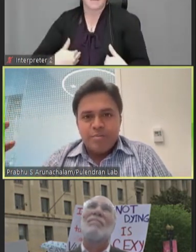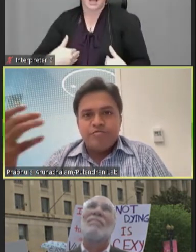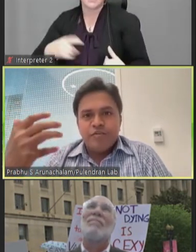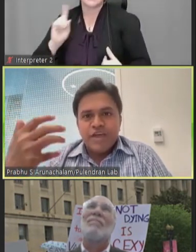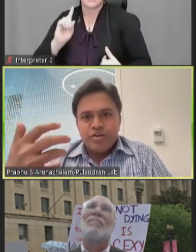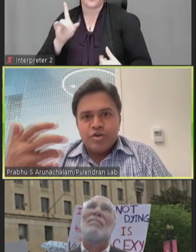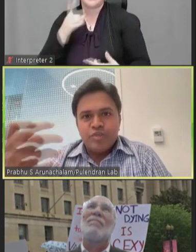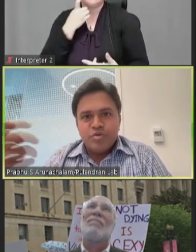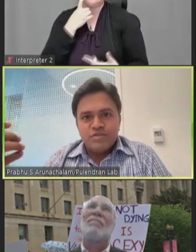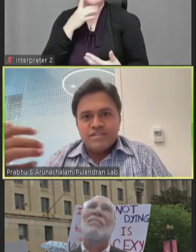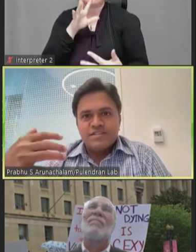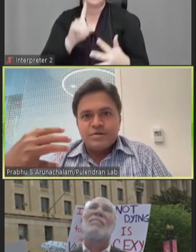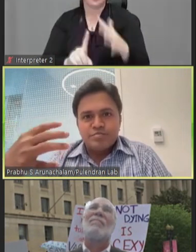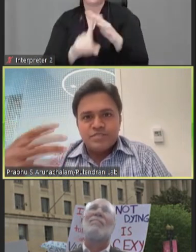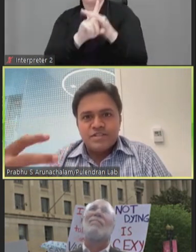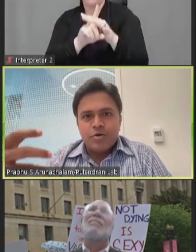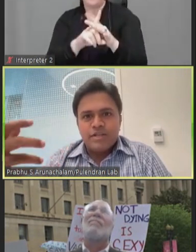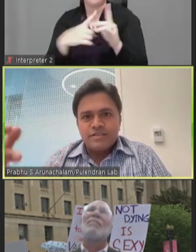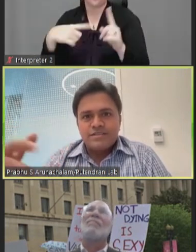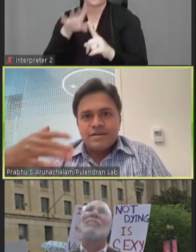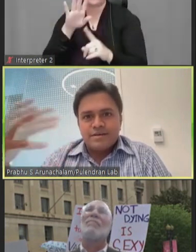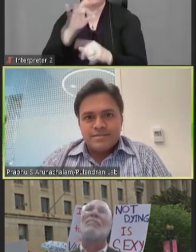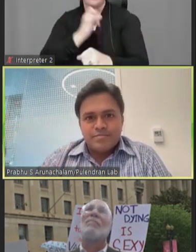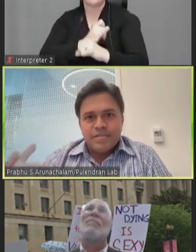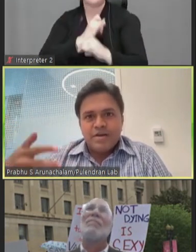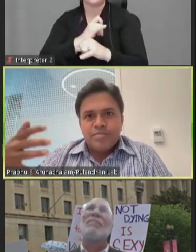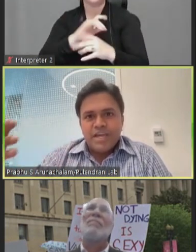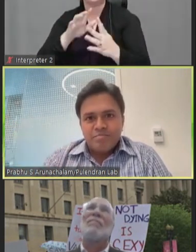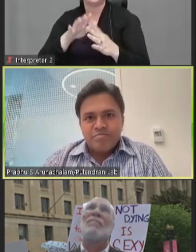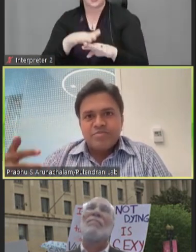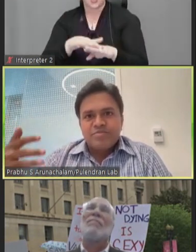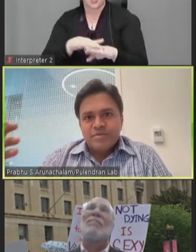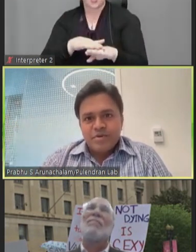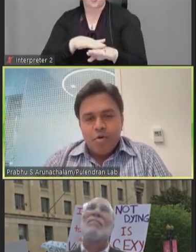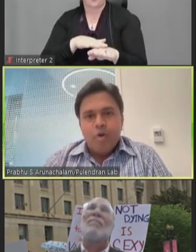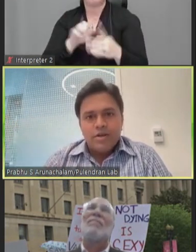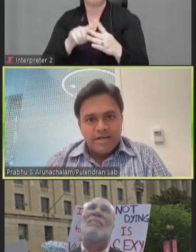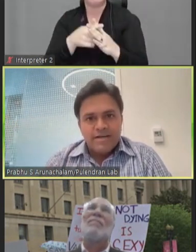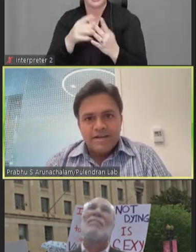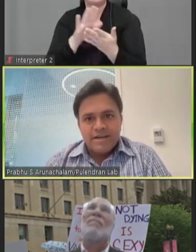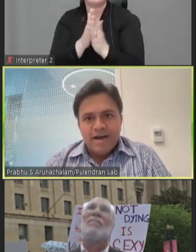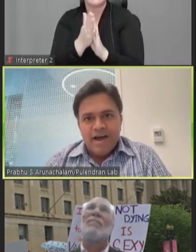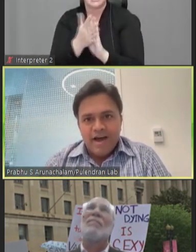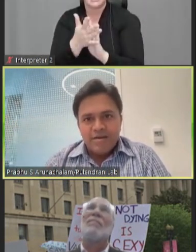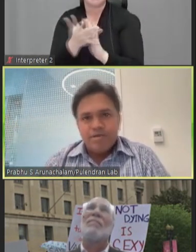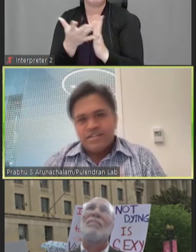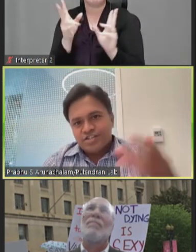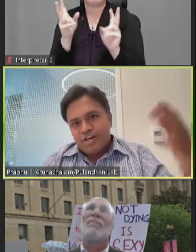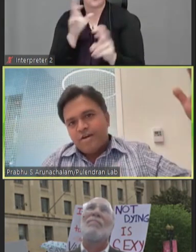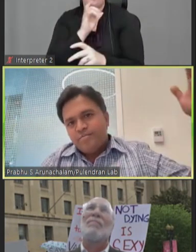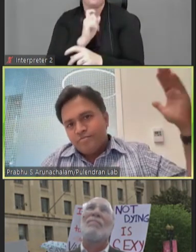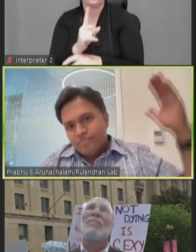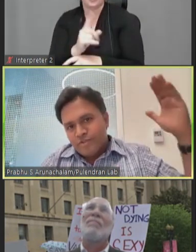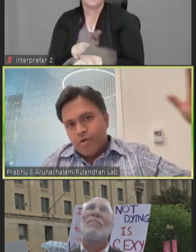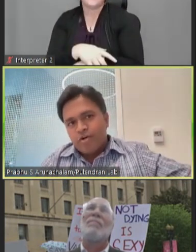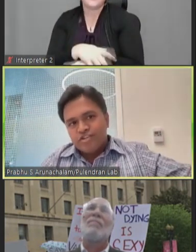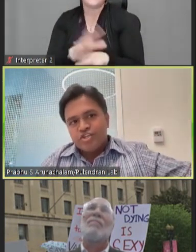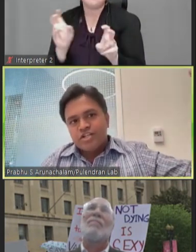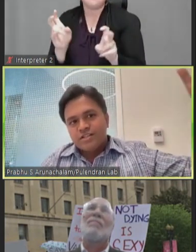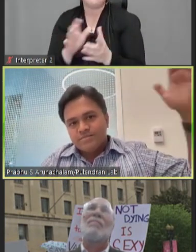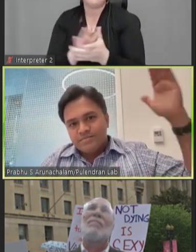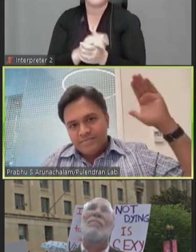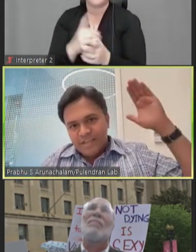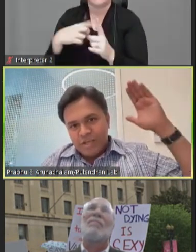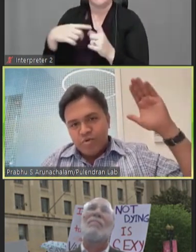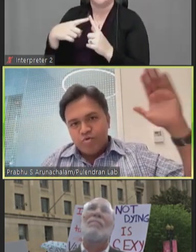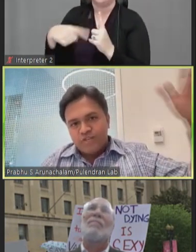up when your immune system slowly starts becoming older. And by the time the original immune